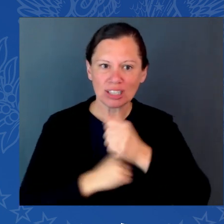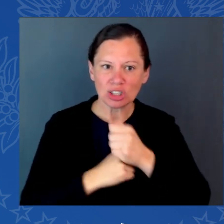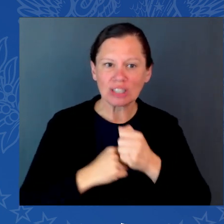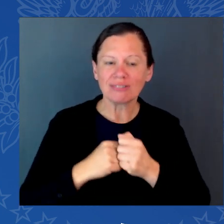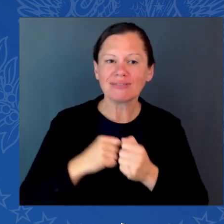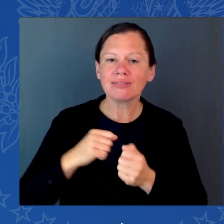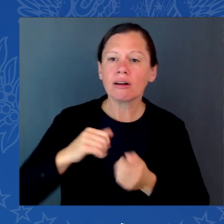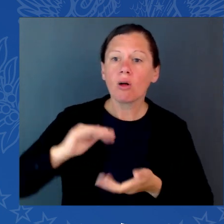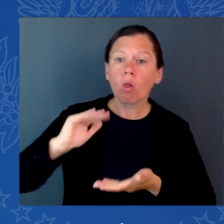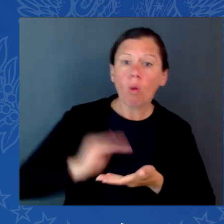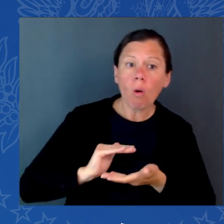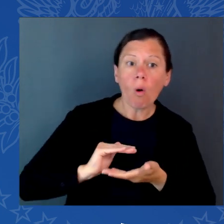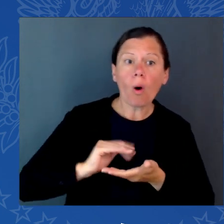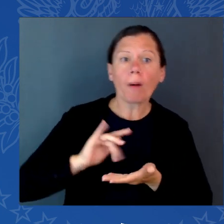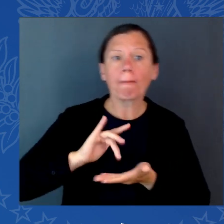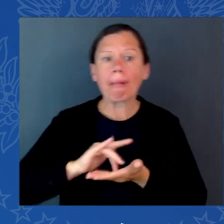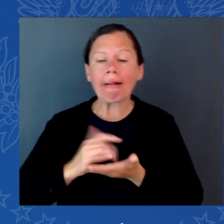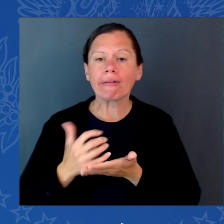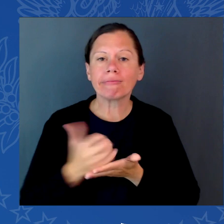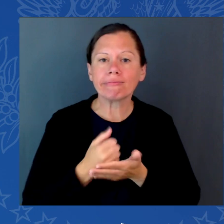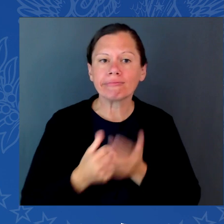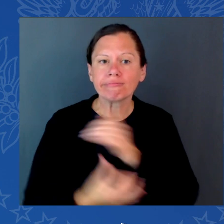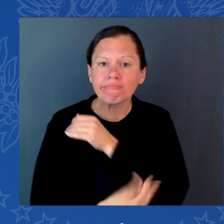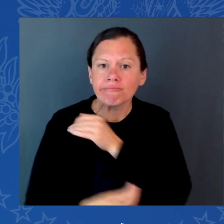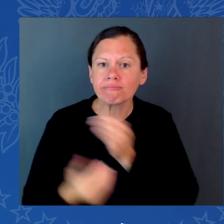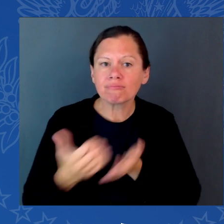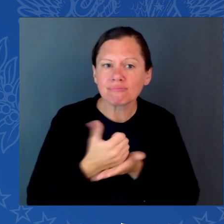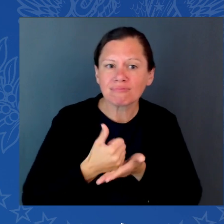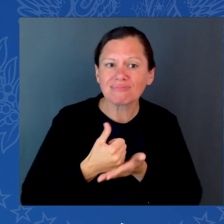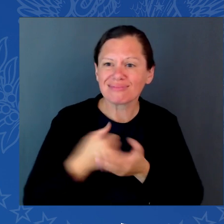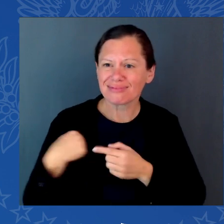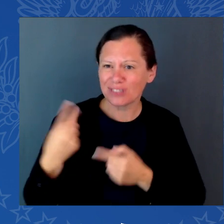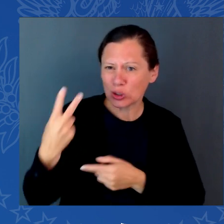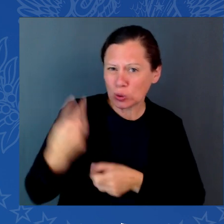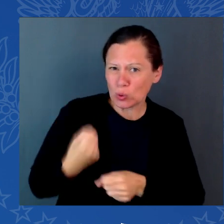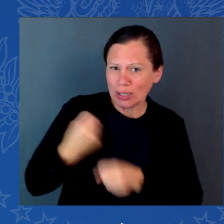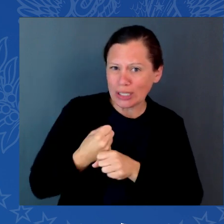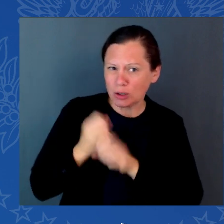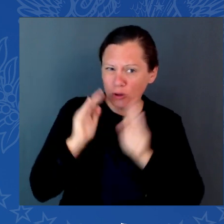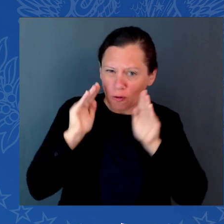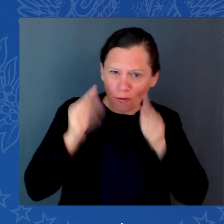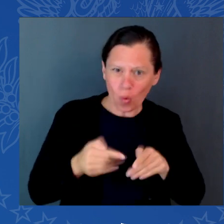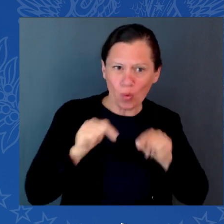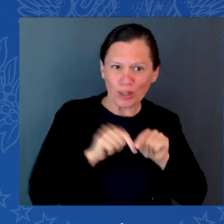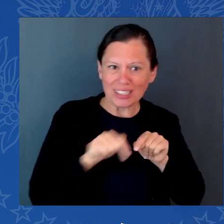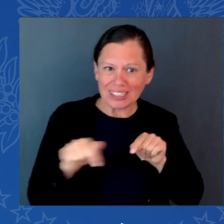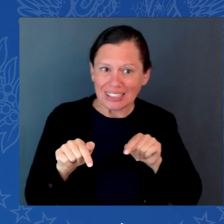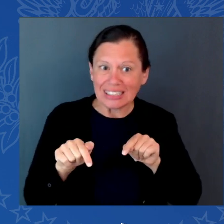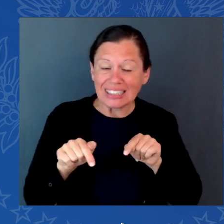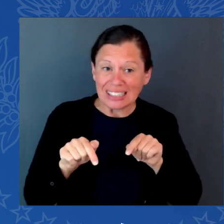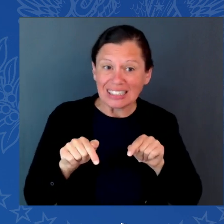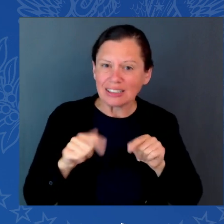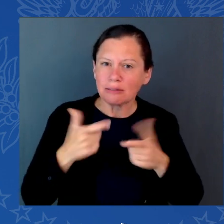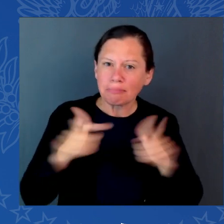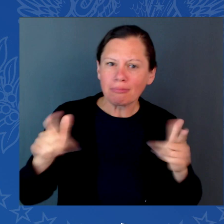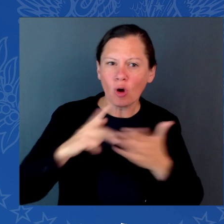And two years on more large scale projects are seeing the light, and we are presenting two of them today.